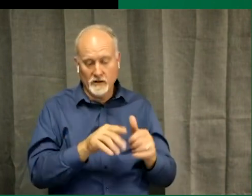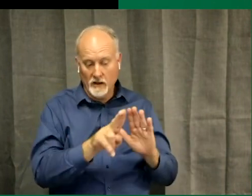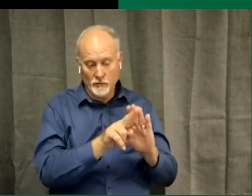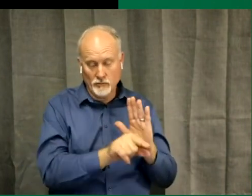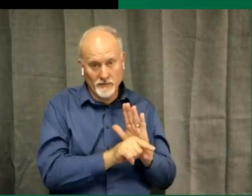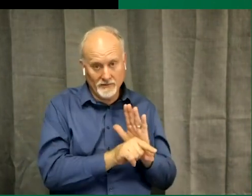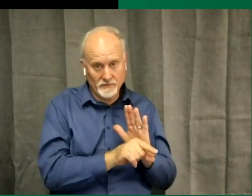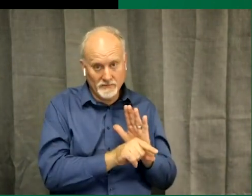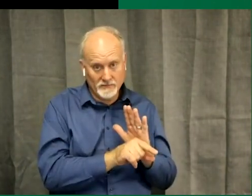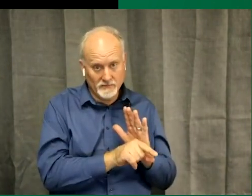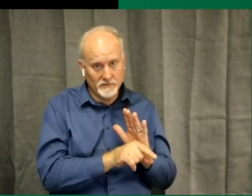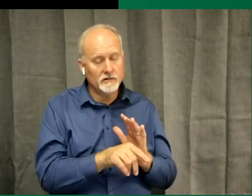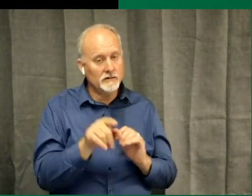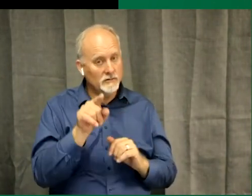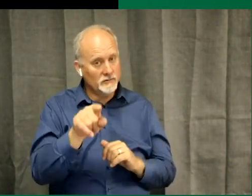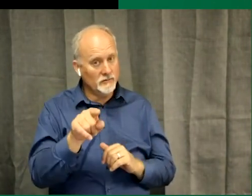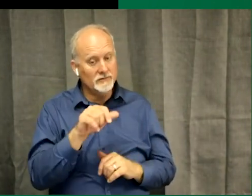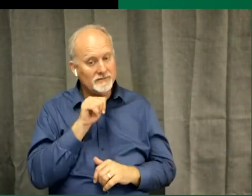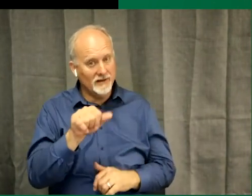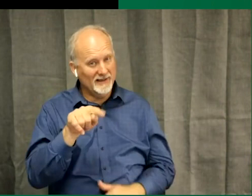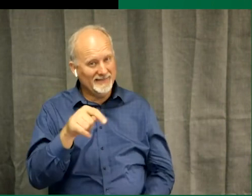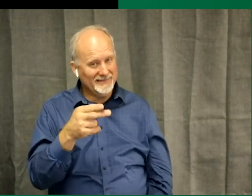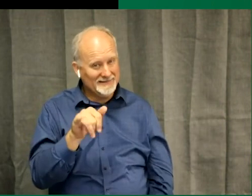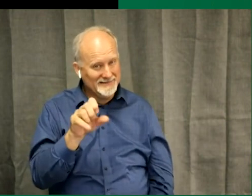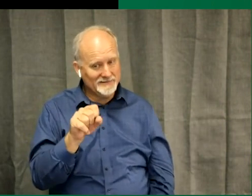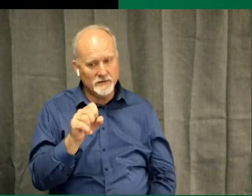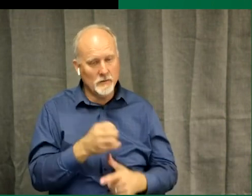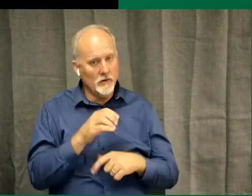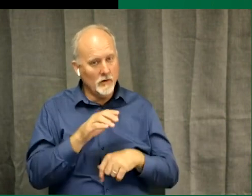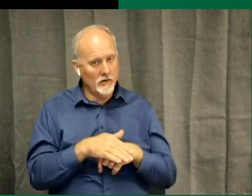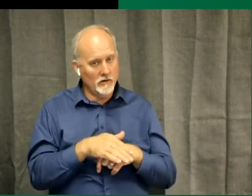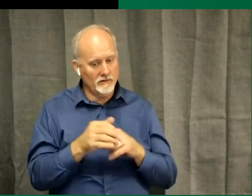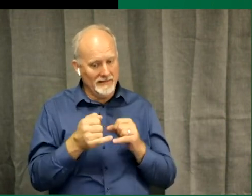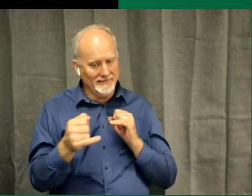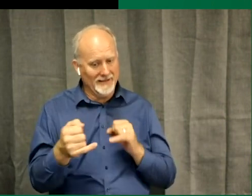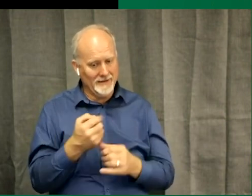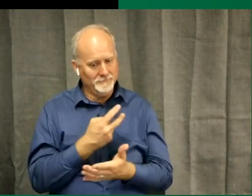or if you are a non-thesis or online master's student you will have a break from daily health